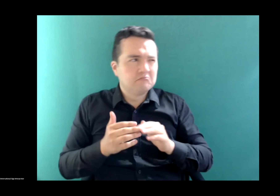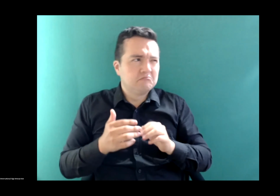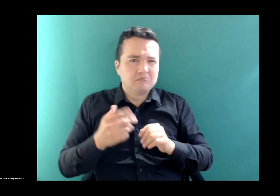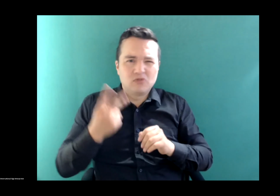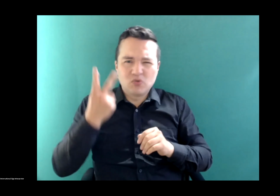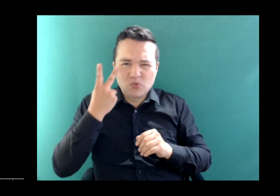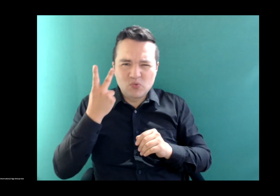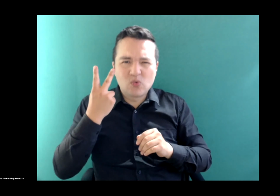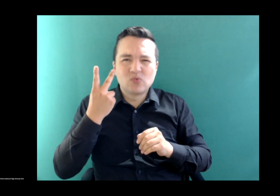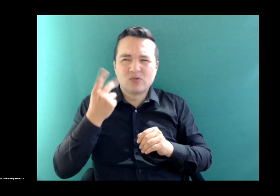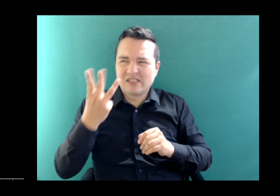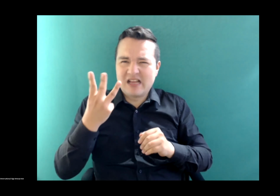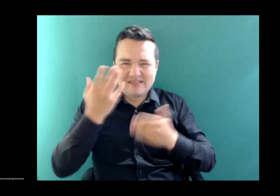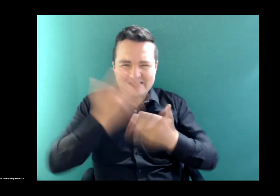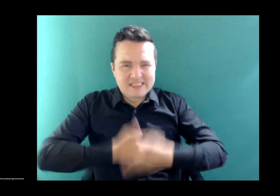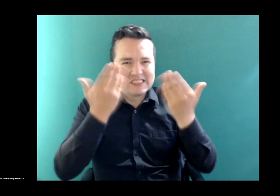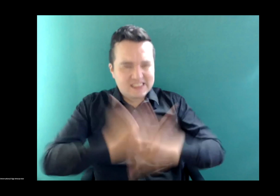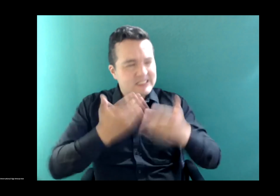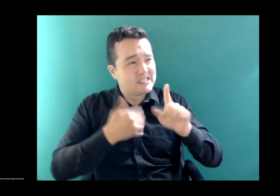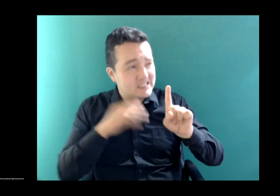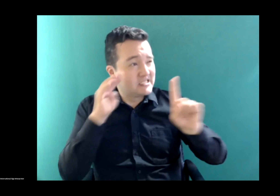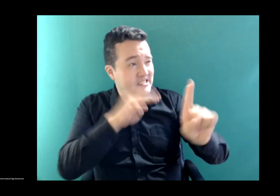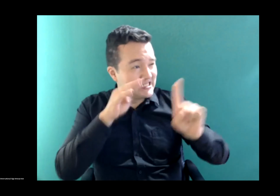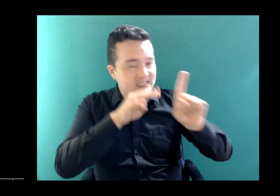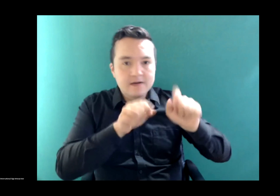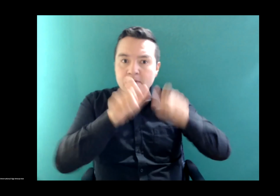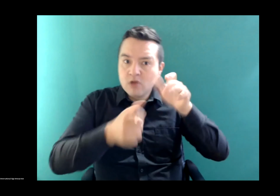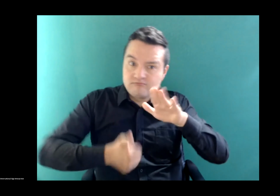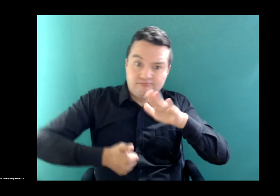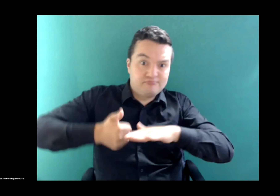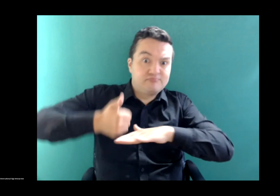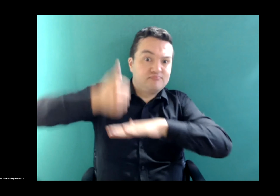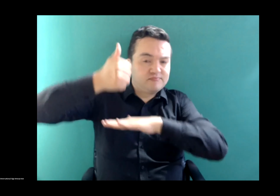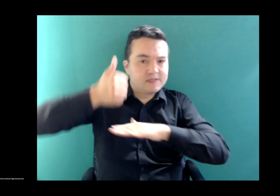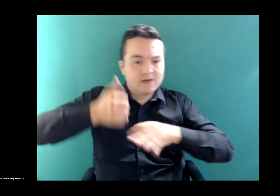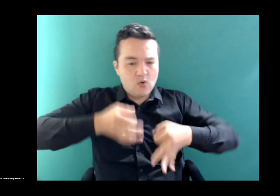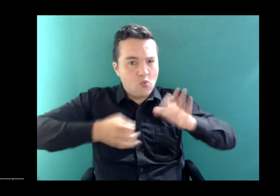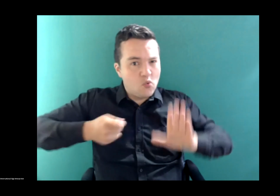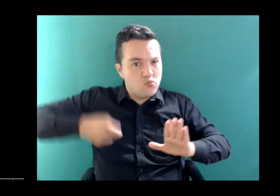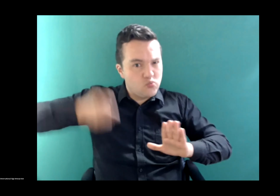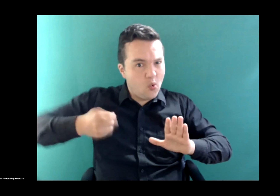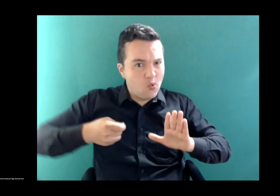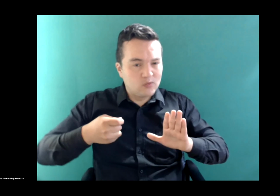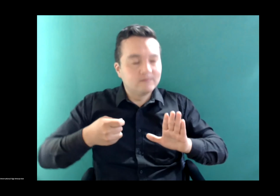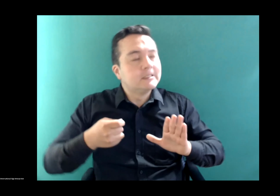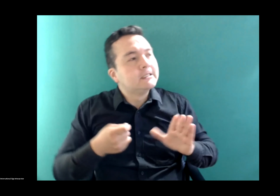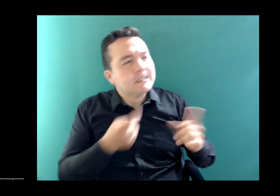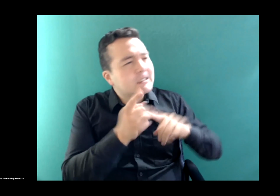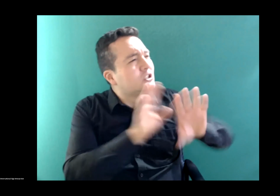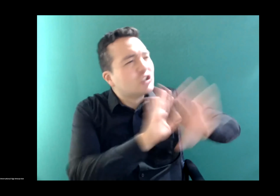Then the civil society has put a lot of efforts with the disability community.